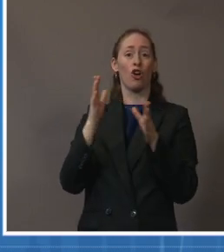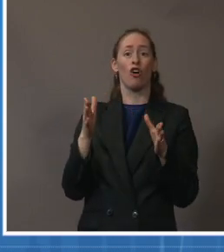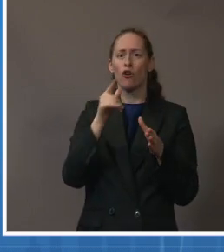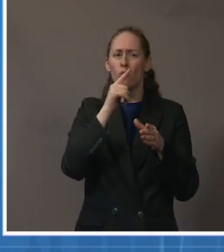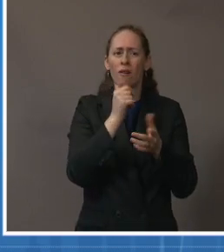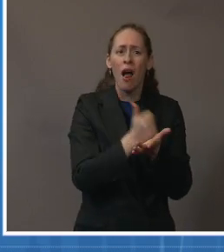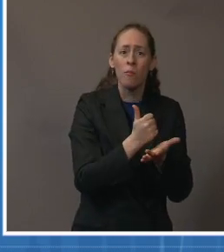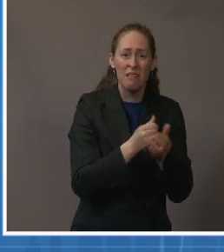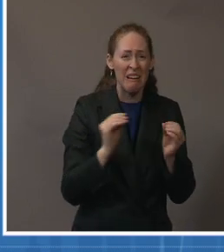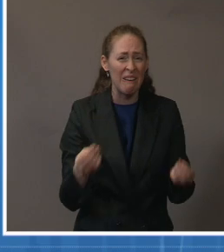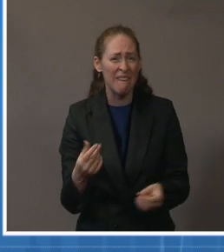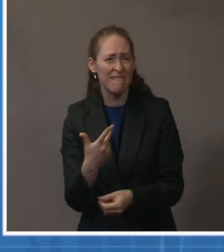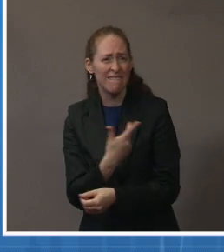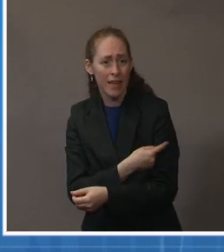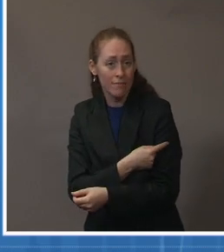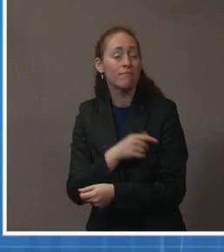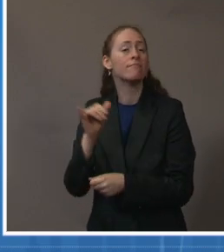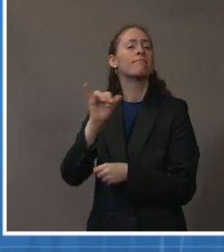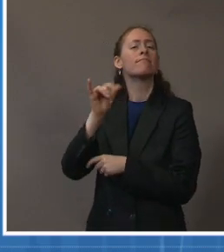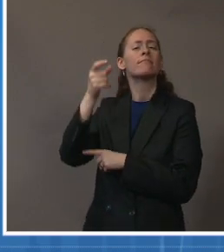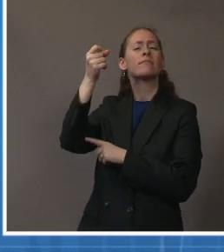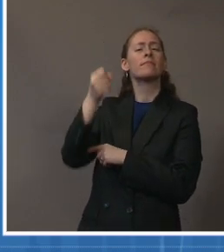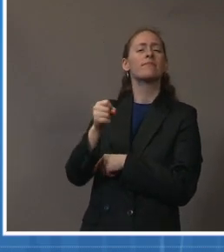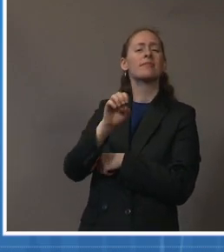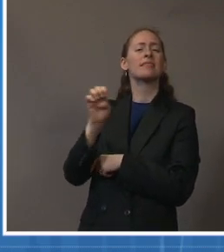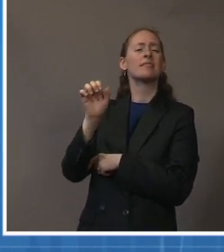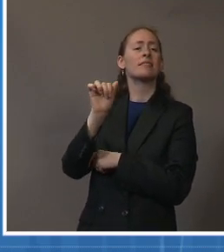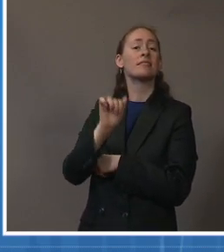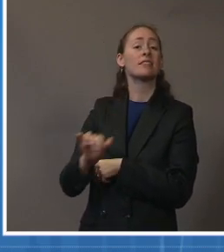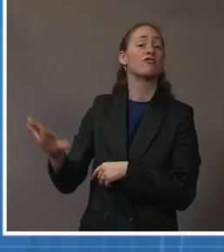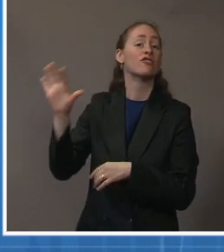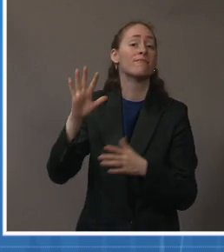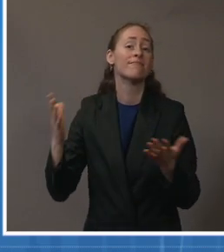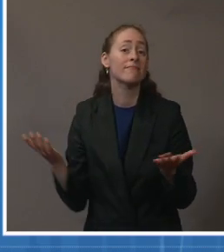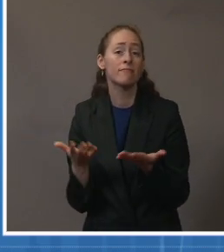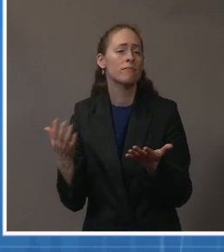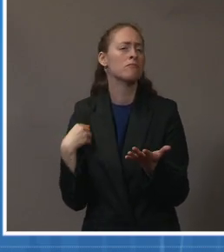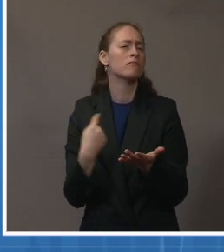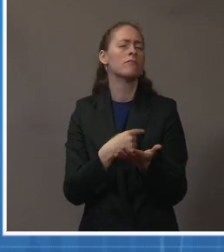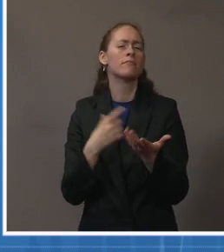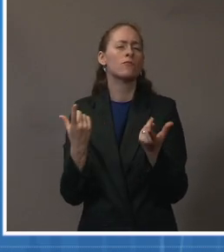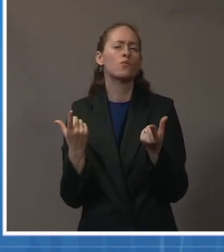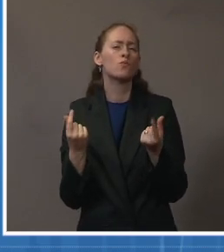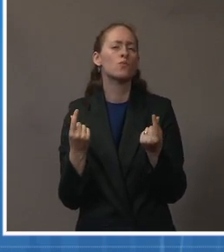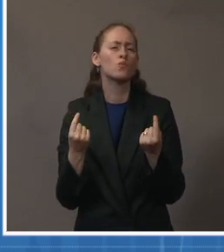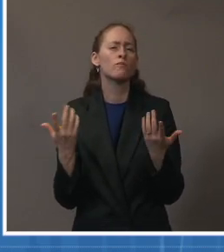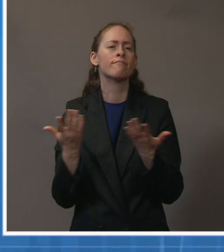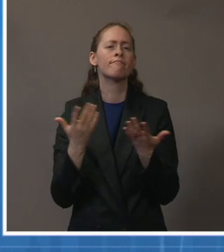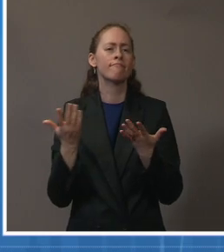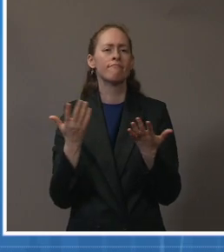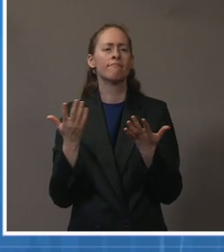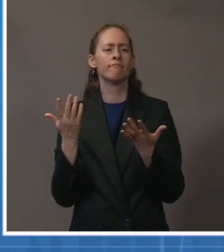including countries like India, Nepal, the Philippines, and others that are undergoing surges right now.